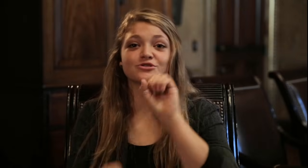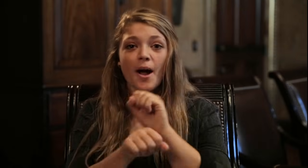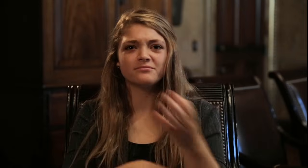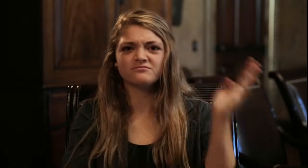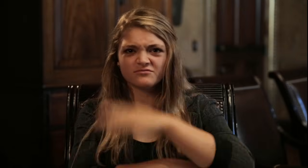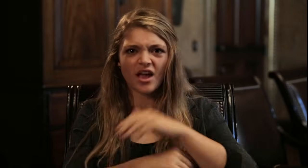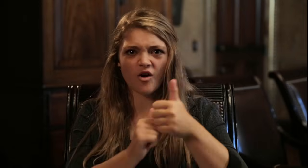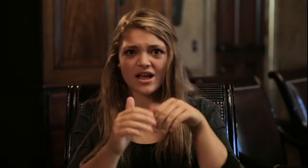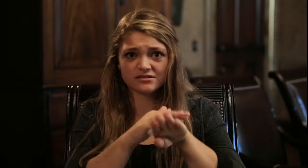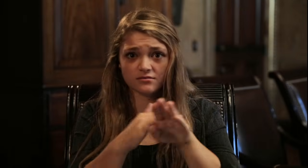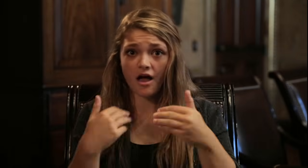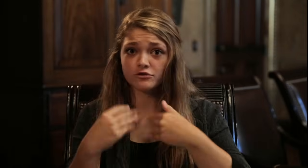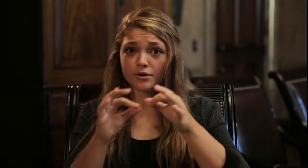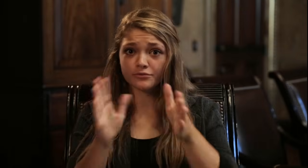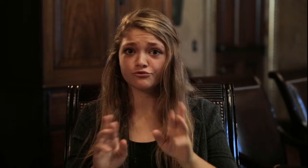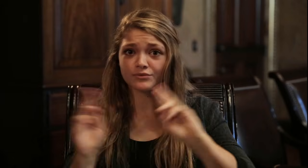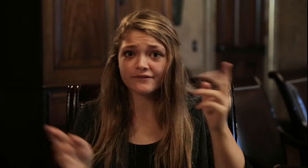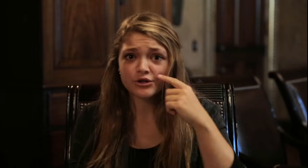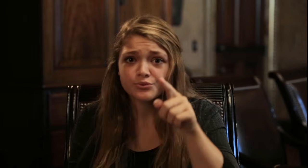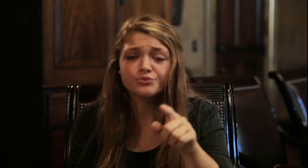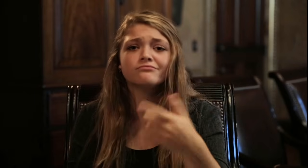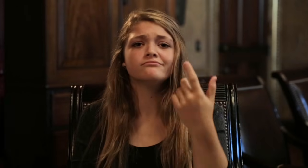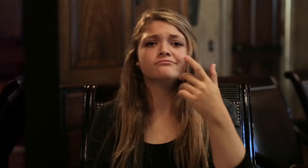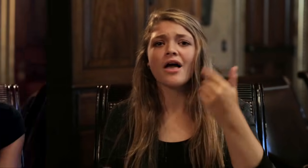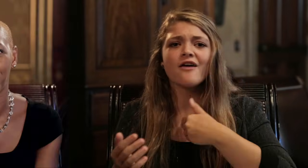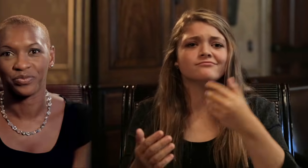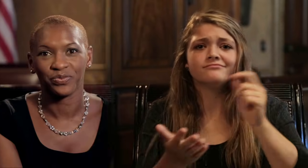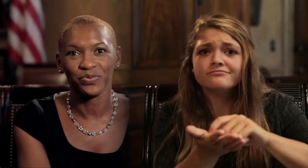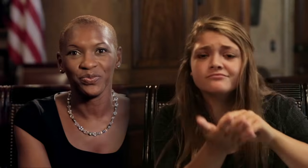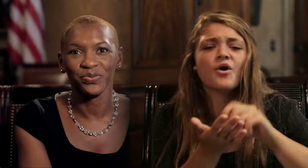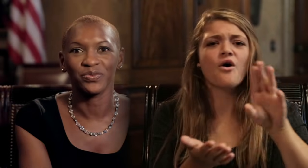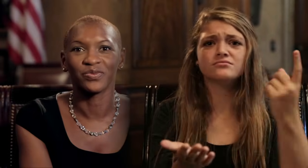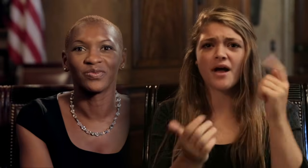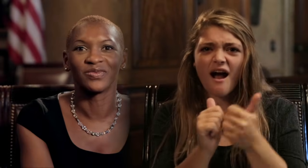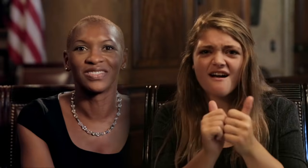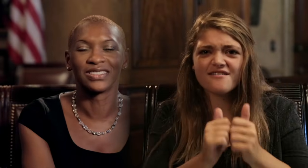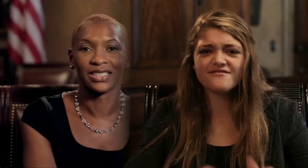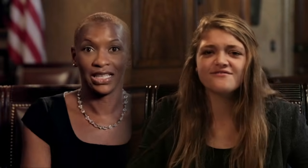What accomodations are made for your access at your job? Do you have an interpreter? A notetaker?